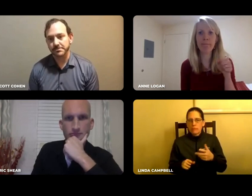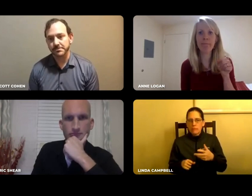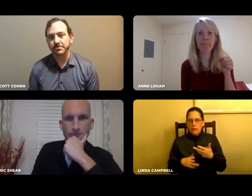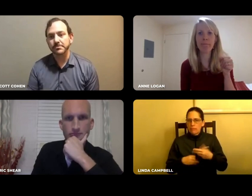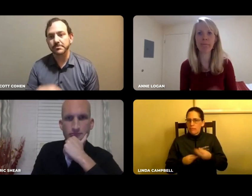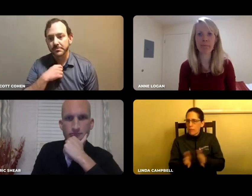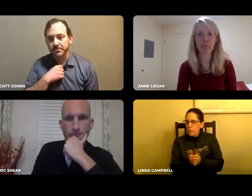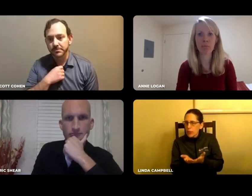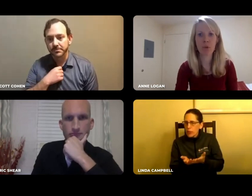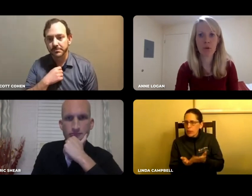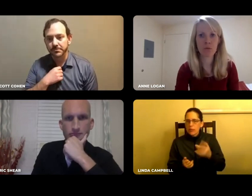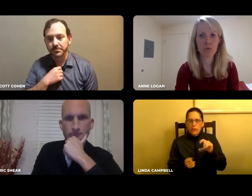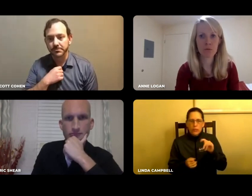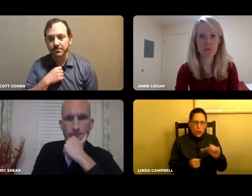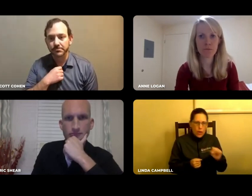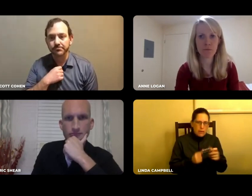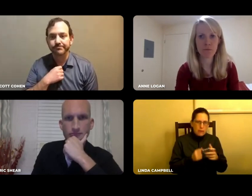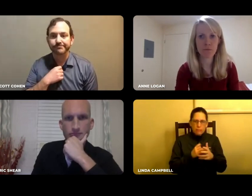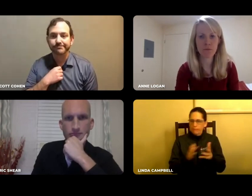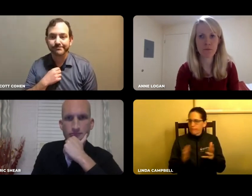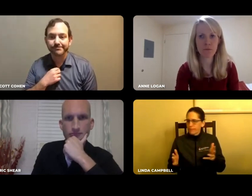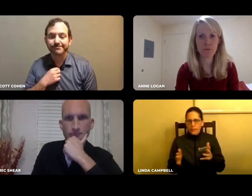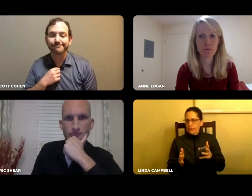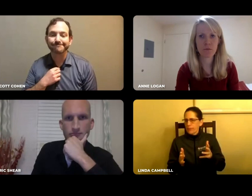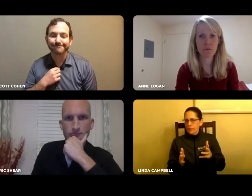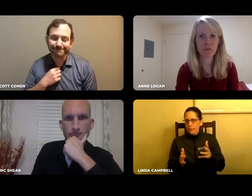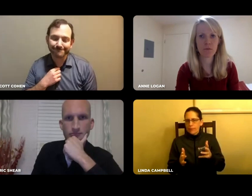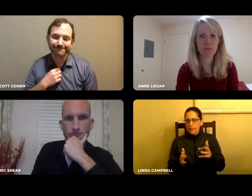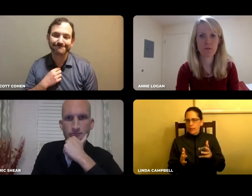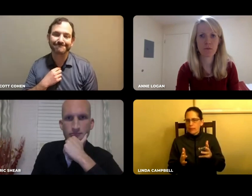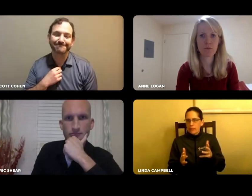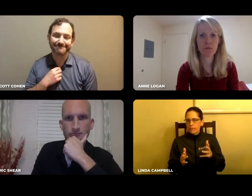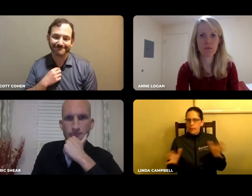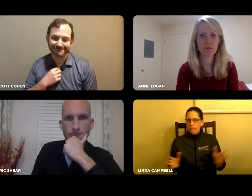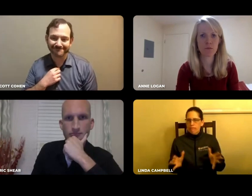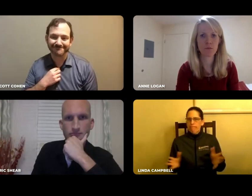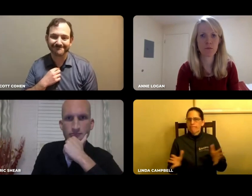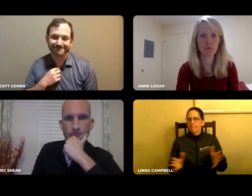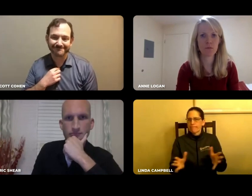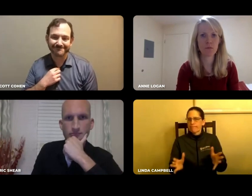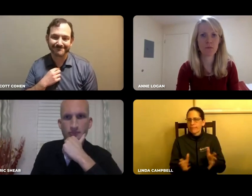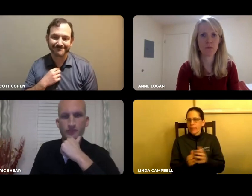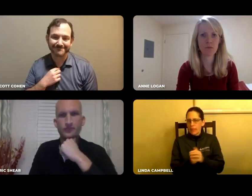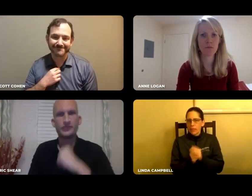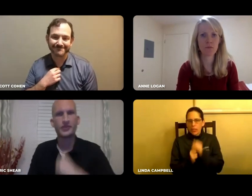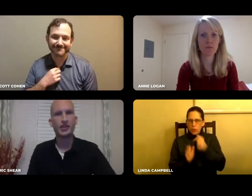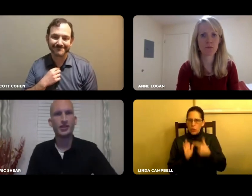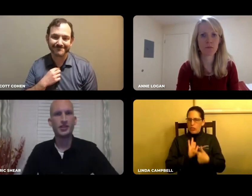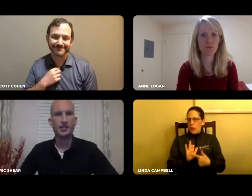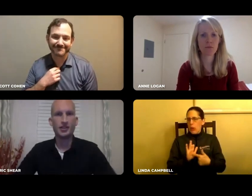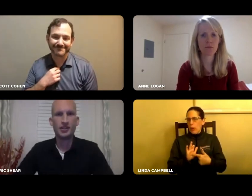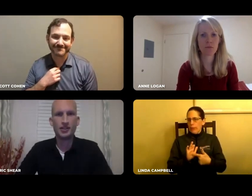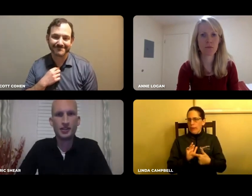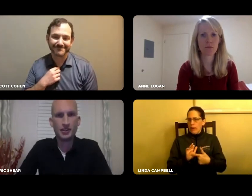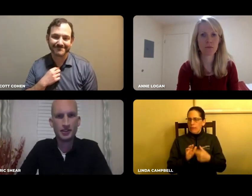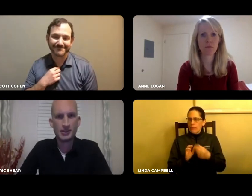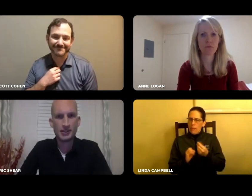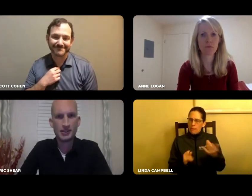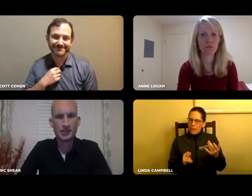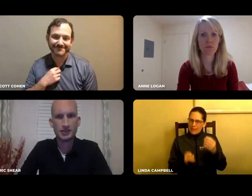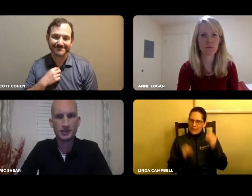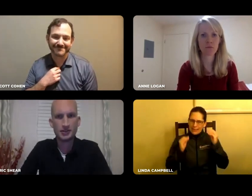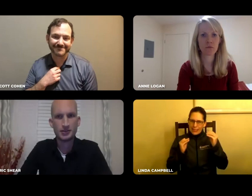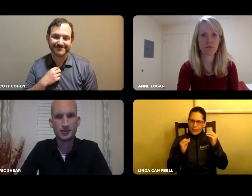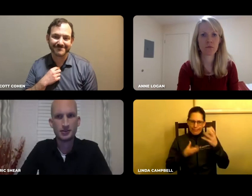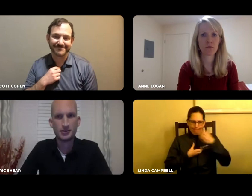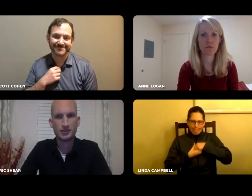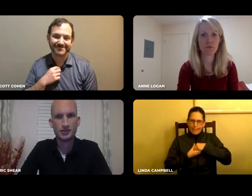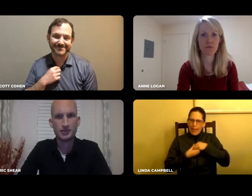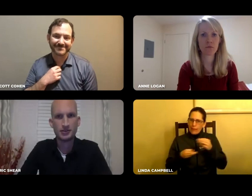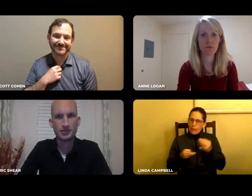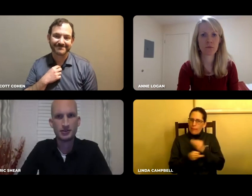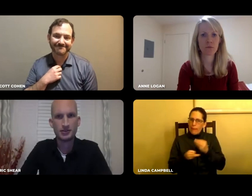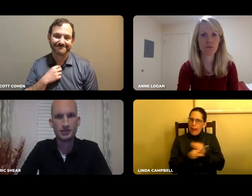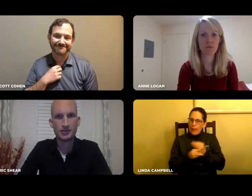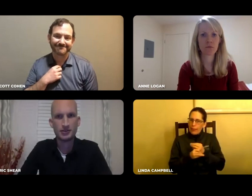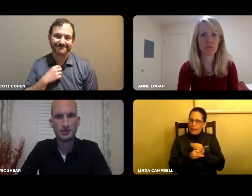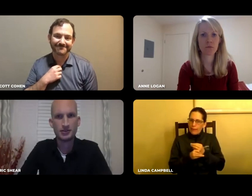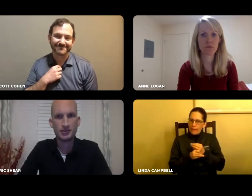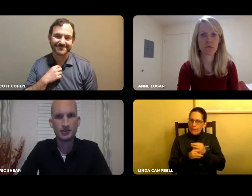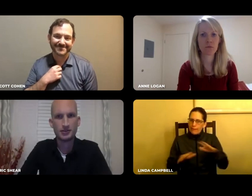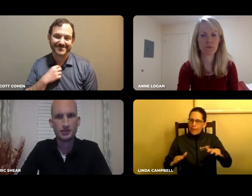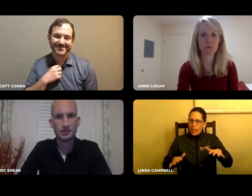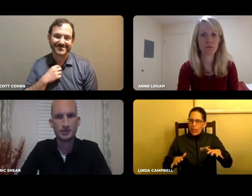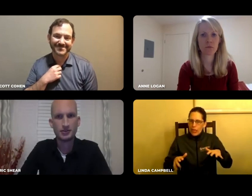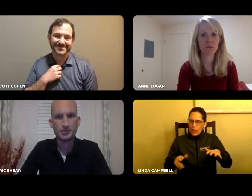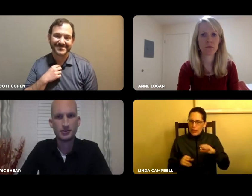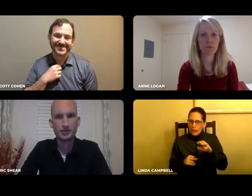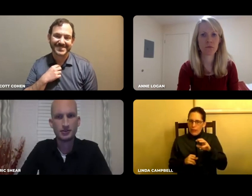Show the love, get the books, that it can be done. A lot of people have a fear of math.